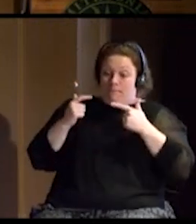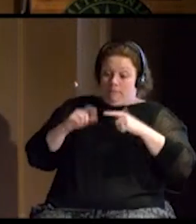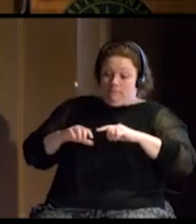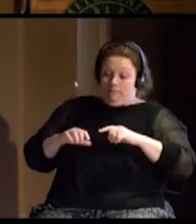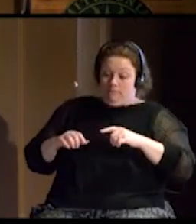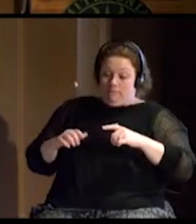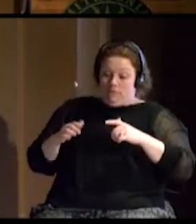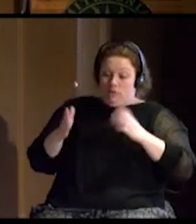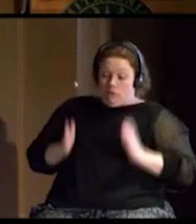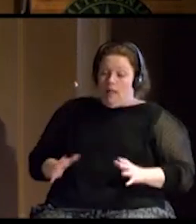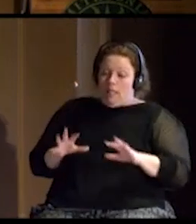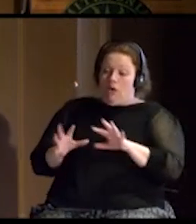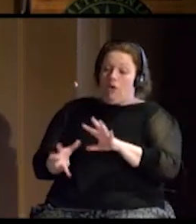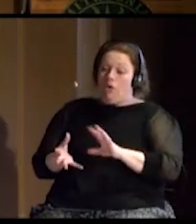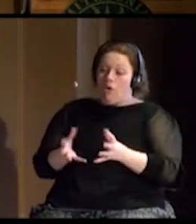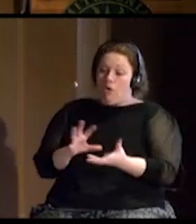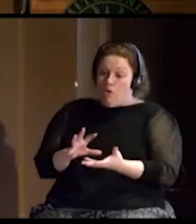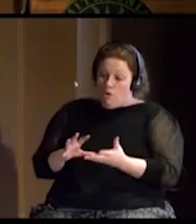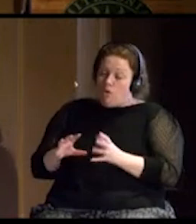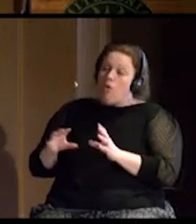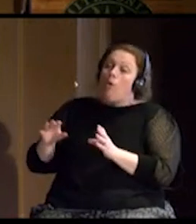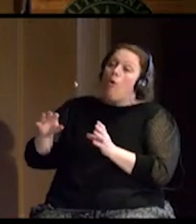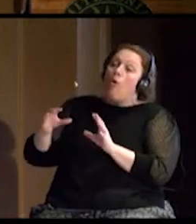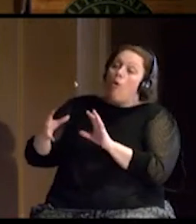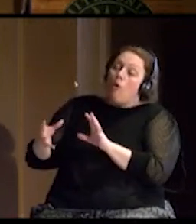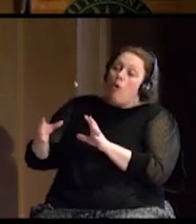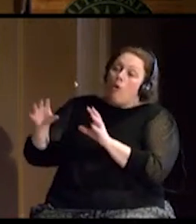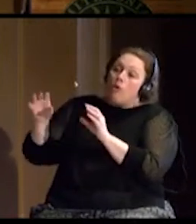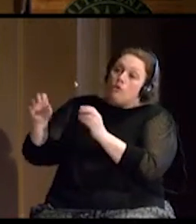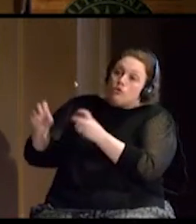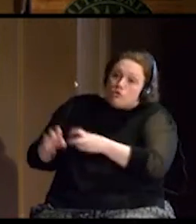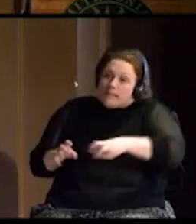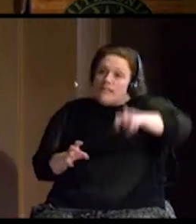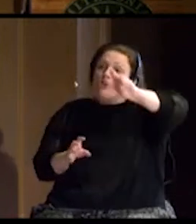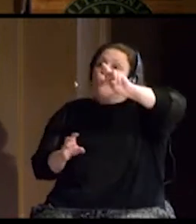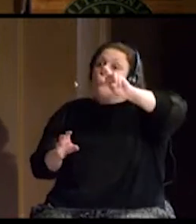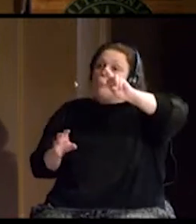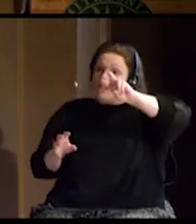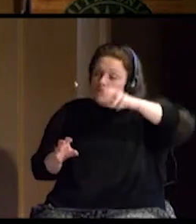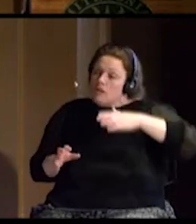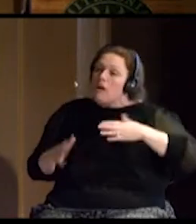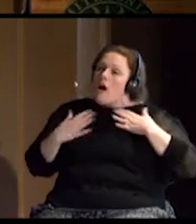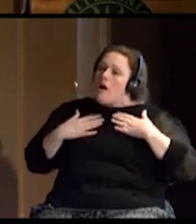its shape tends to change from a deep-body plan with a truncated tail fin,